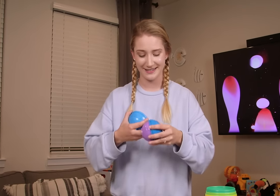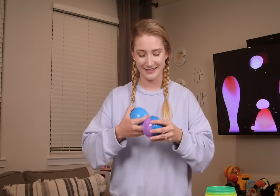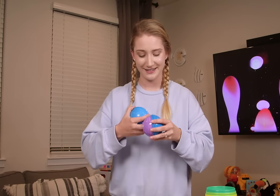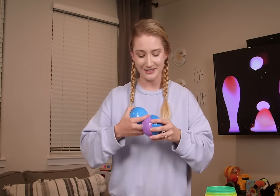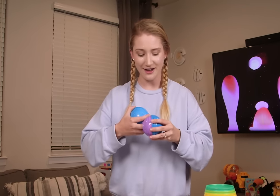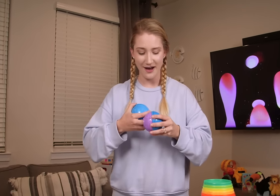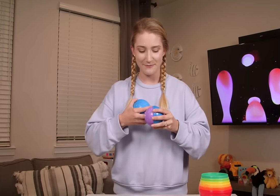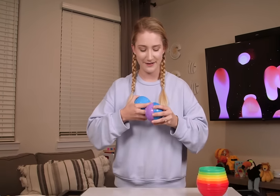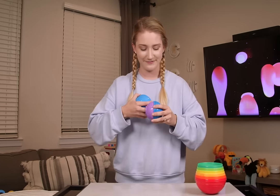Good job.